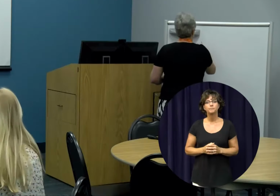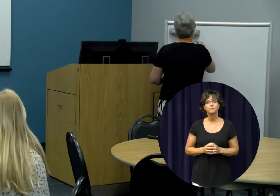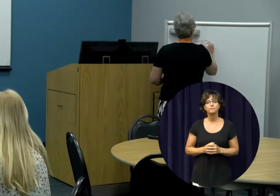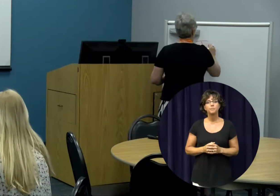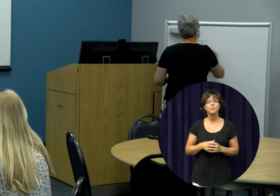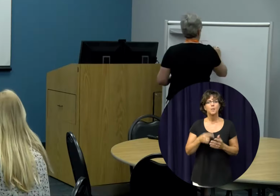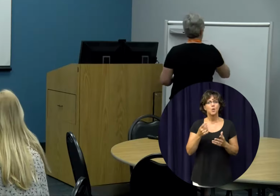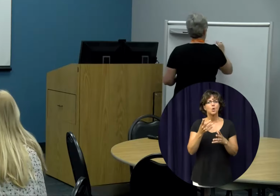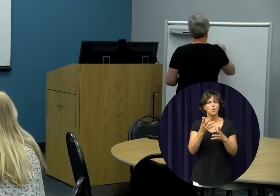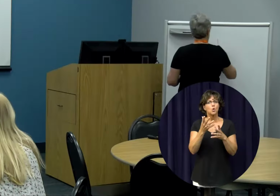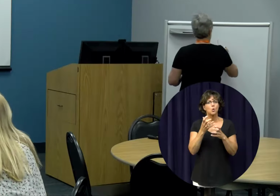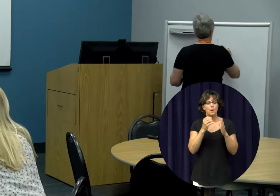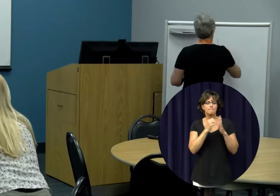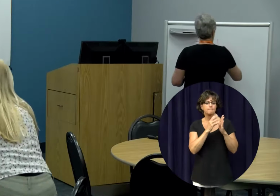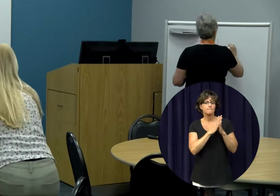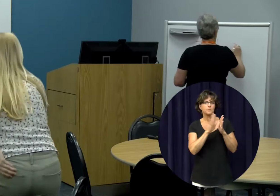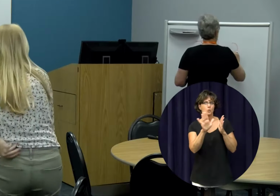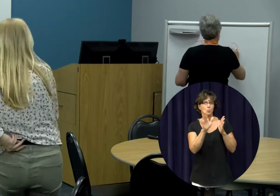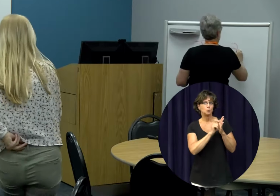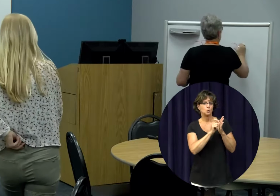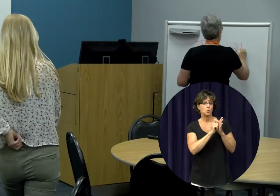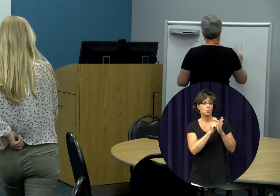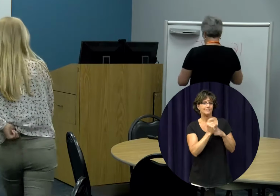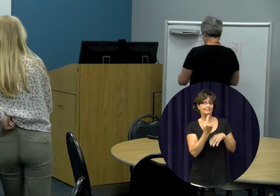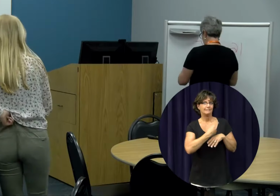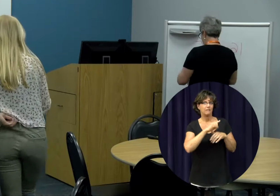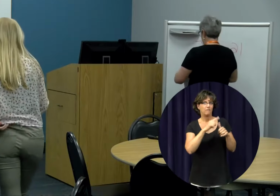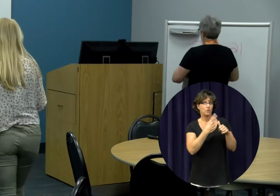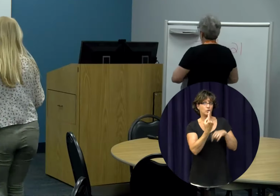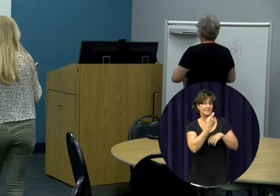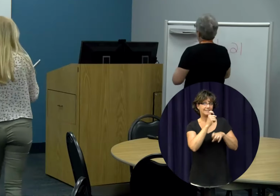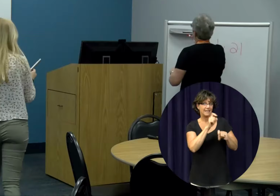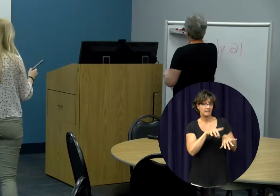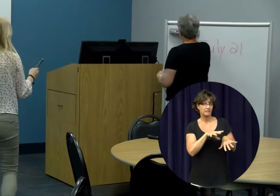So, you're going to want to get this in your notes, this is the day, our first class.